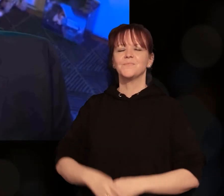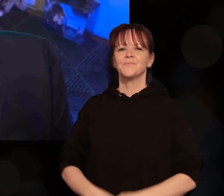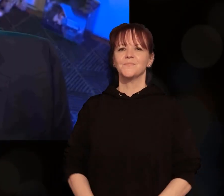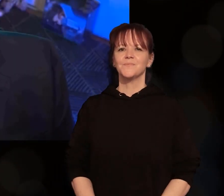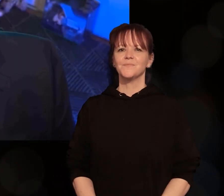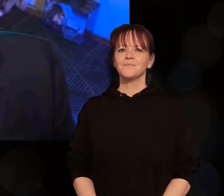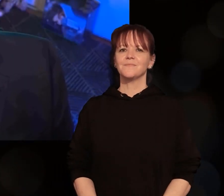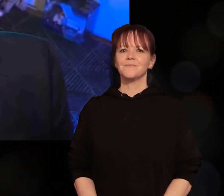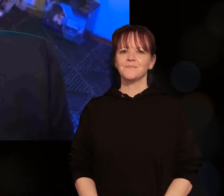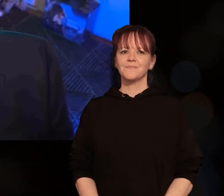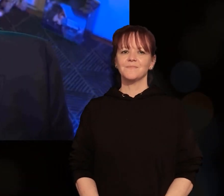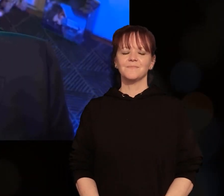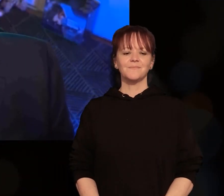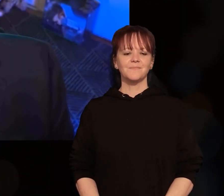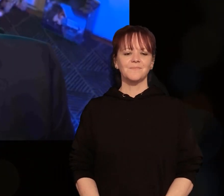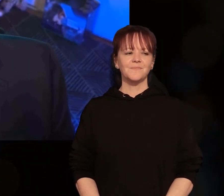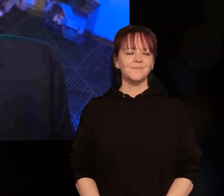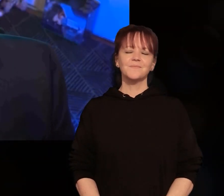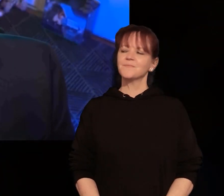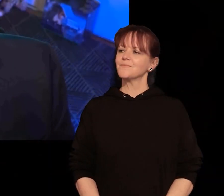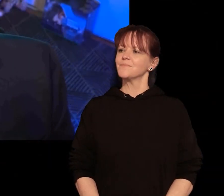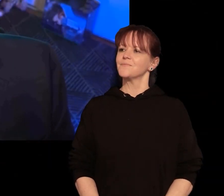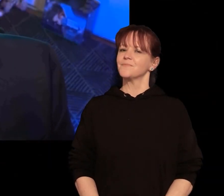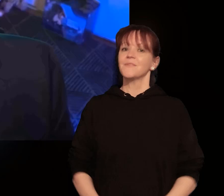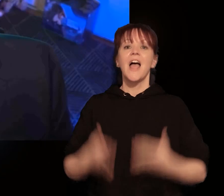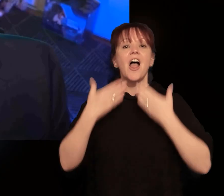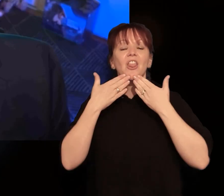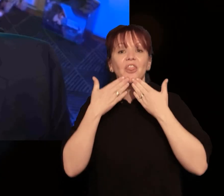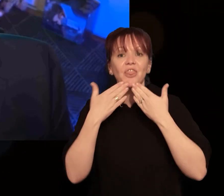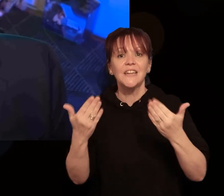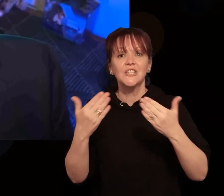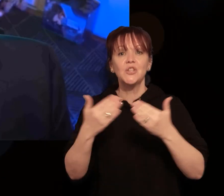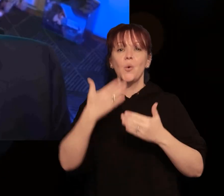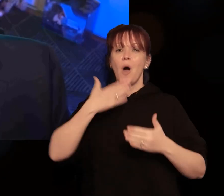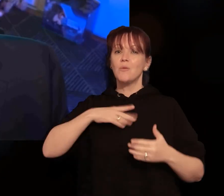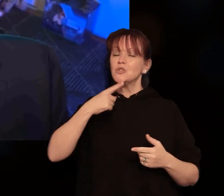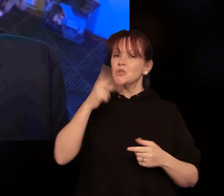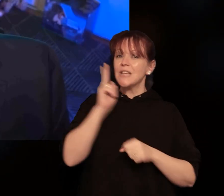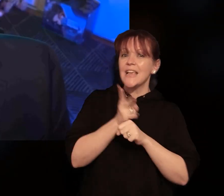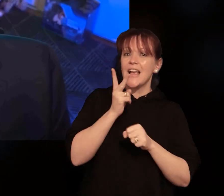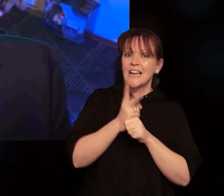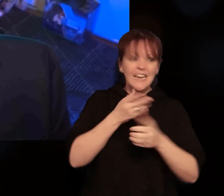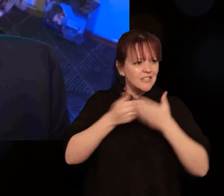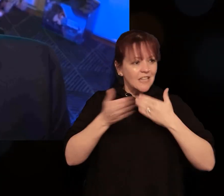Thanks, Sightless! To echo that sentiment, whether it's anything from menu narration to responsive UI,